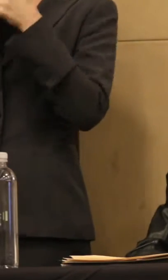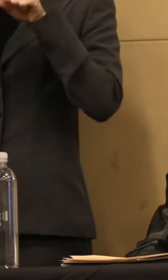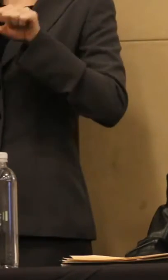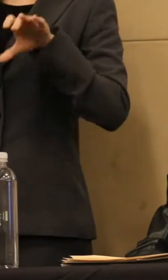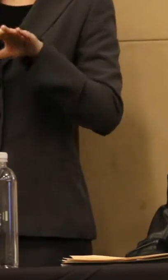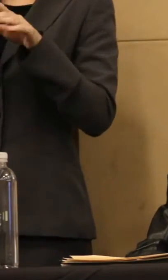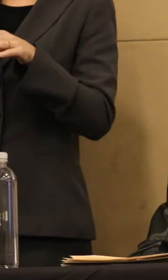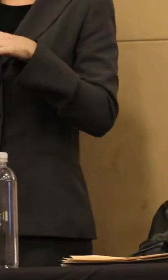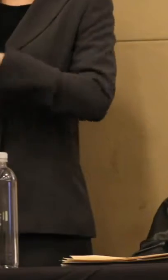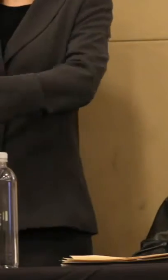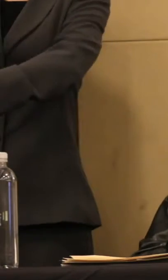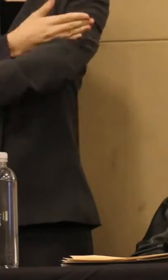with disabilities.